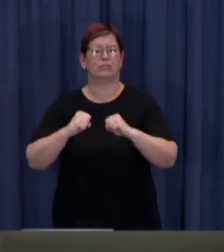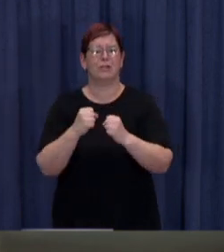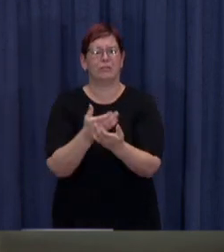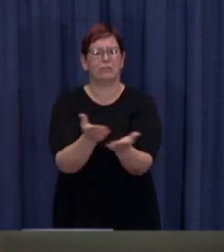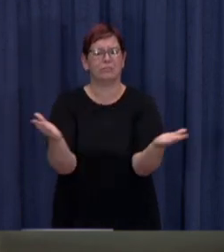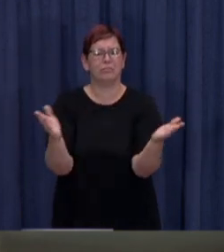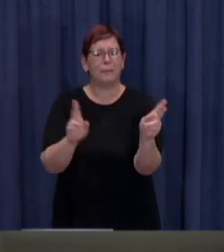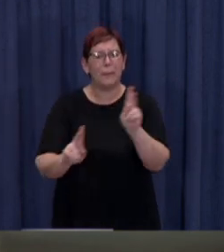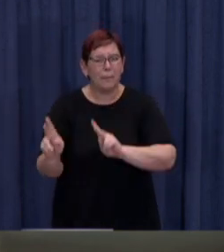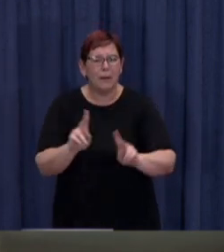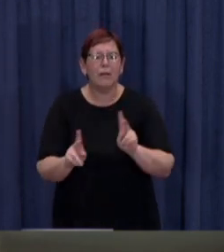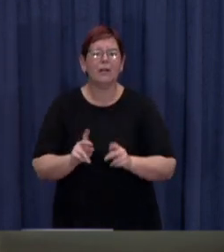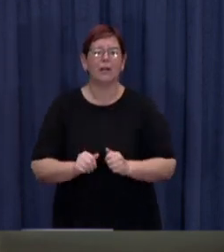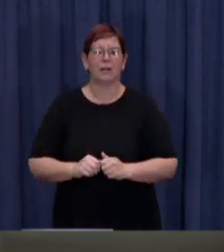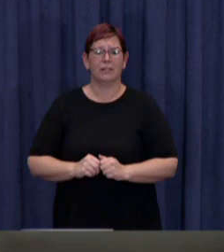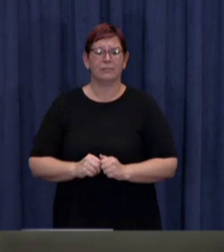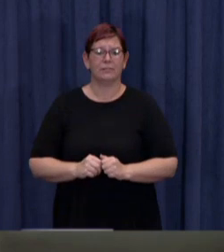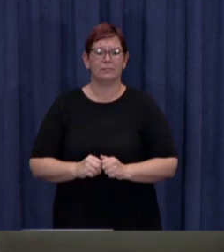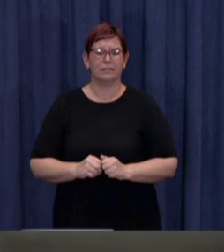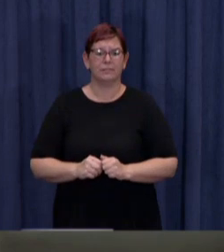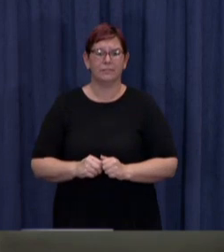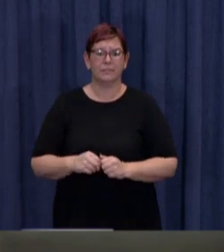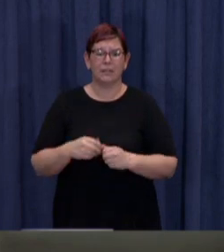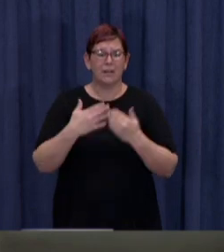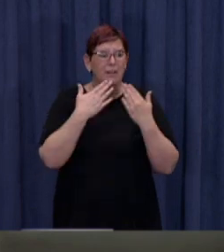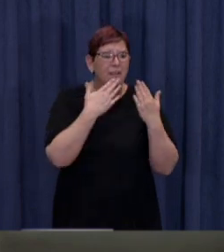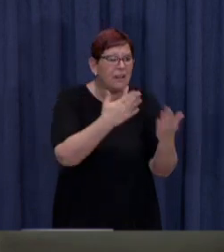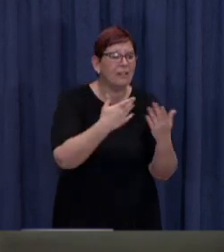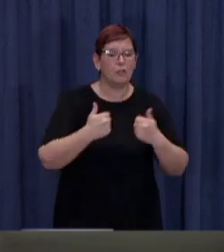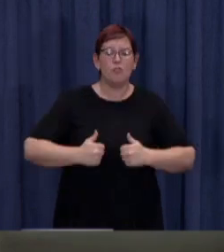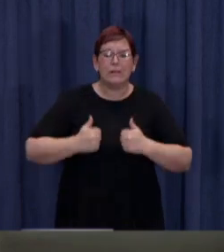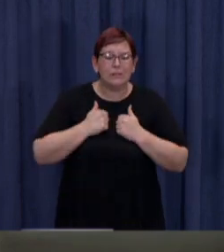listening to public health advice and practicing social distancing we know